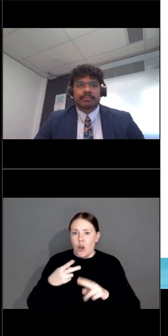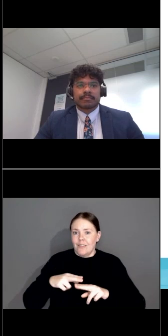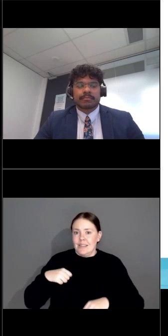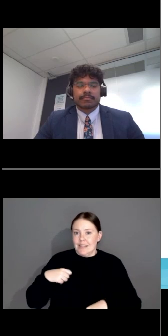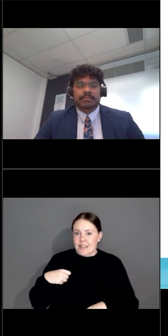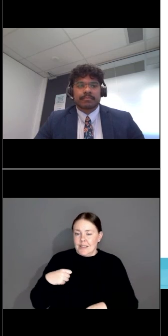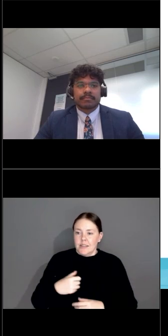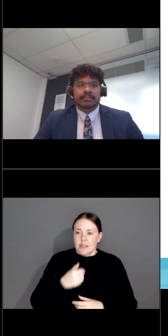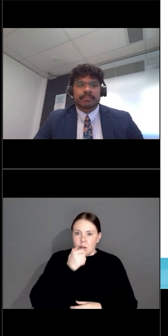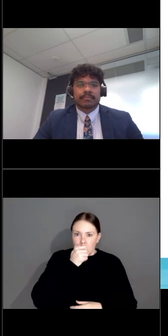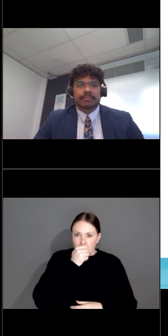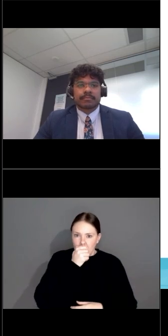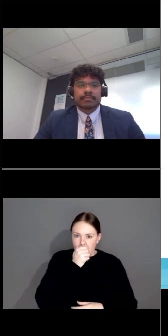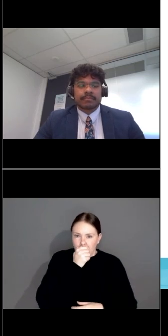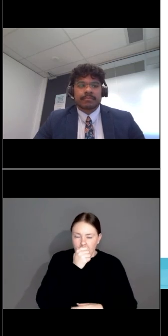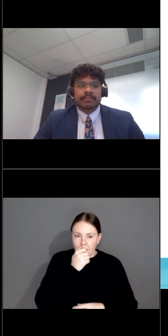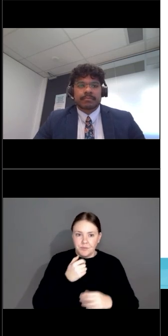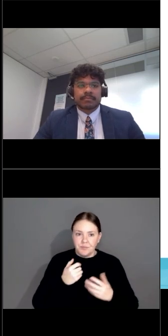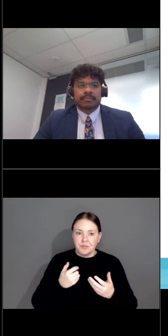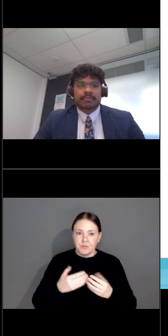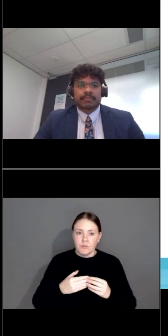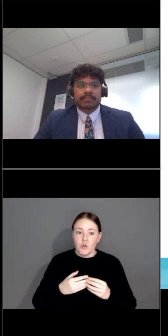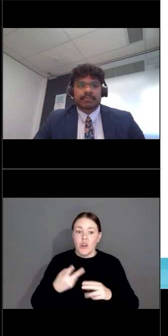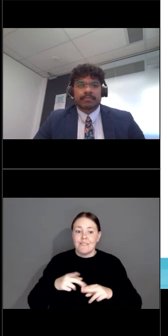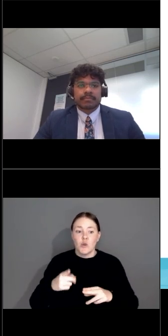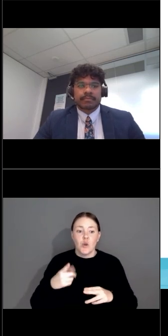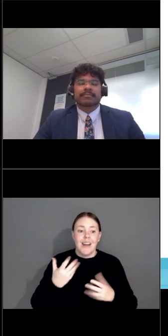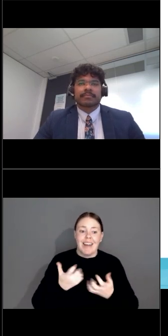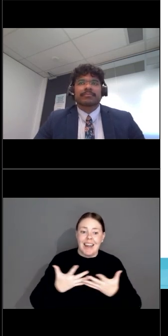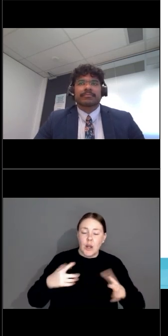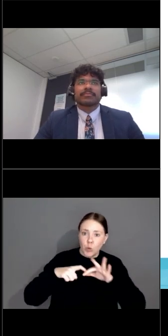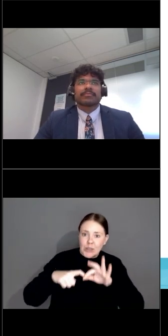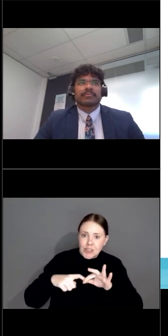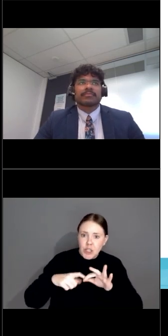Borders or want to see a demonstration or want to intend training so yeah we are hoping that our